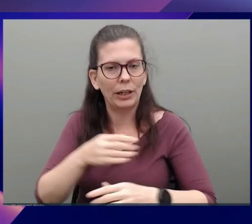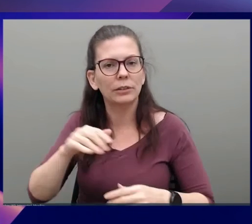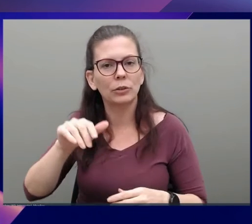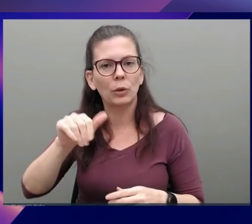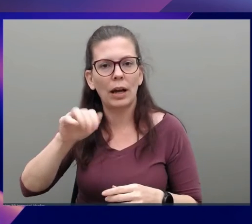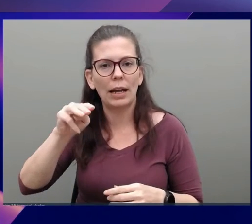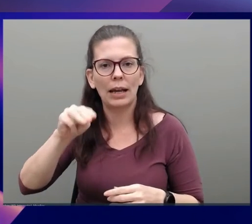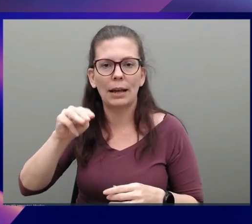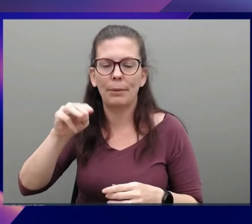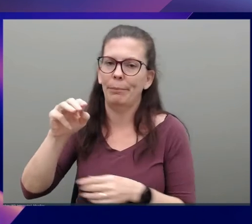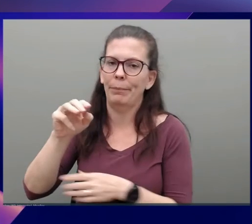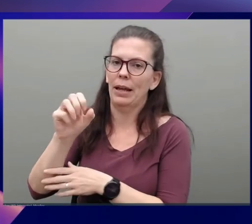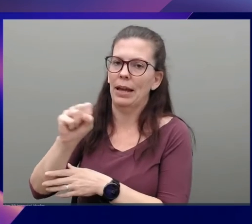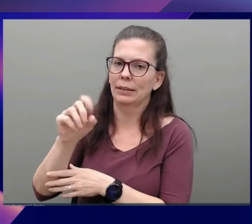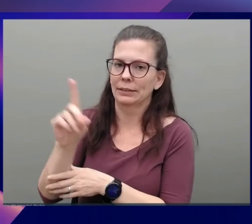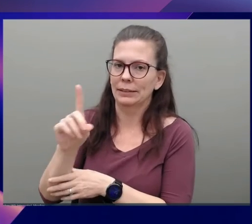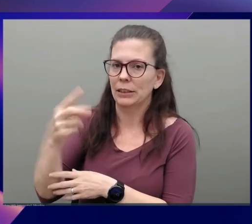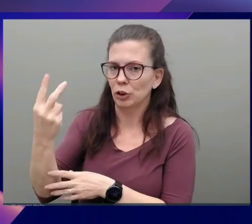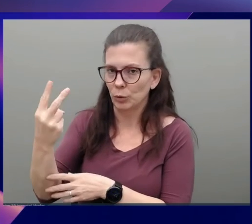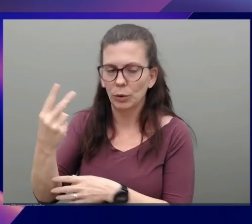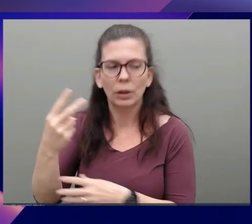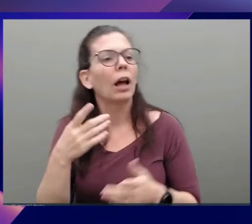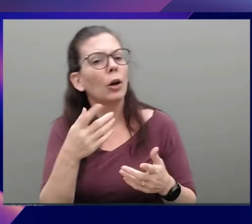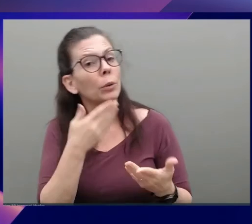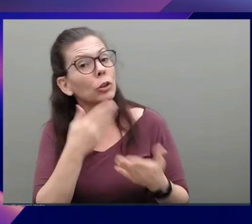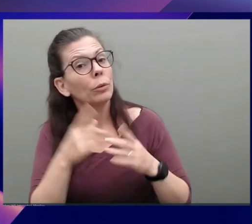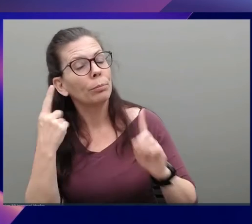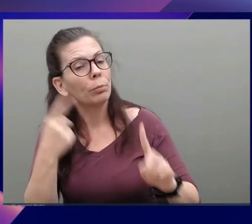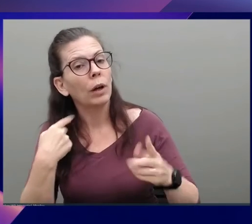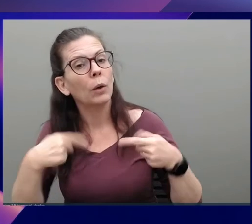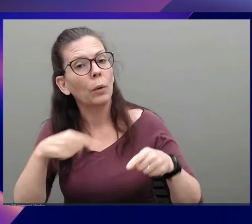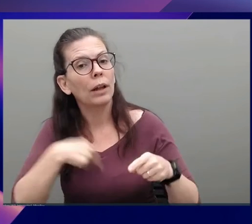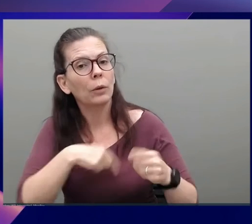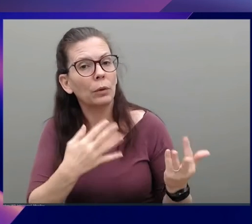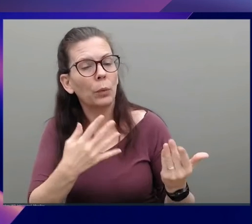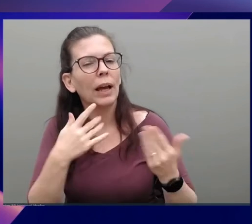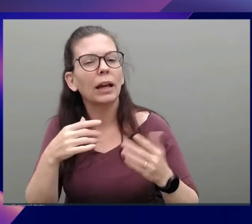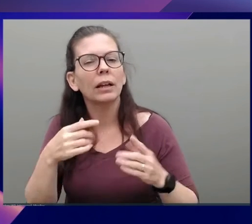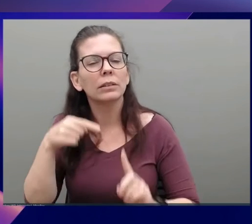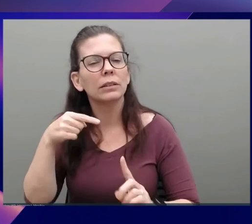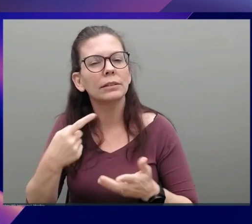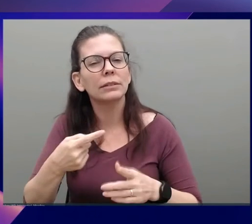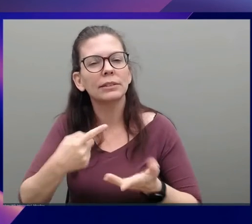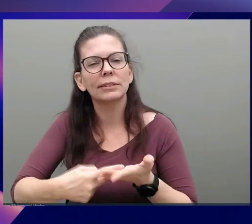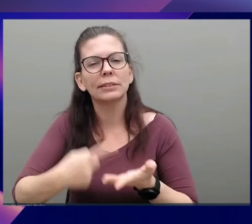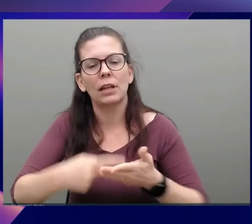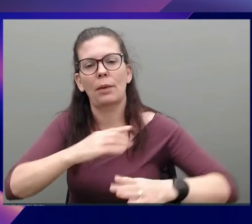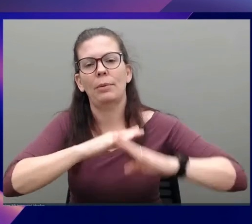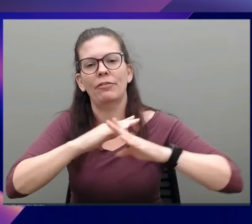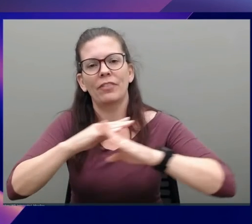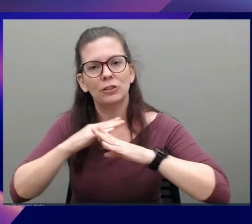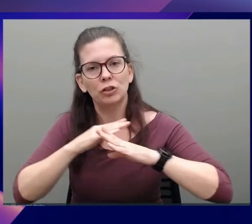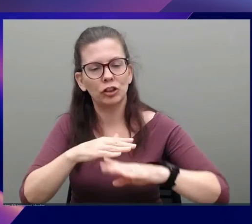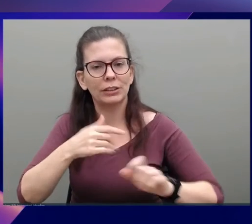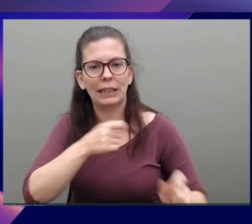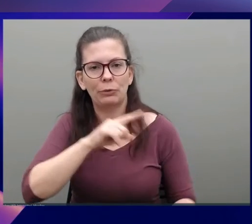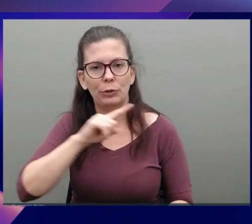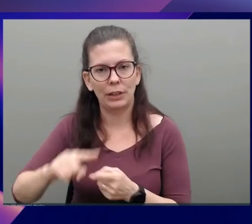Why don't we, while we're waiting for this, let's talk little bit more about the mitigations and preventions of this type of unauthorized use based